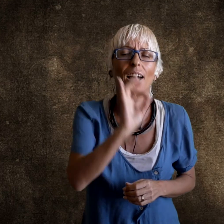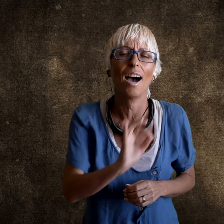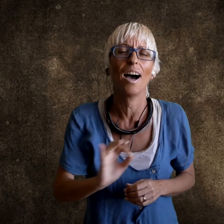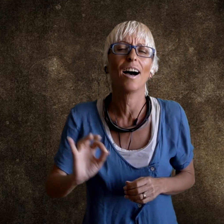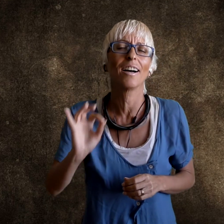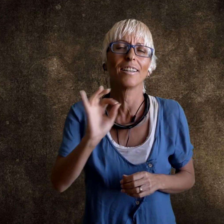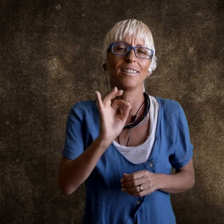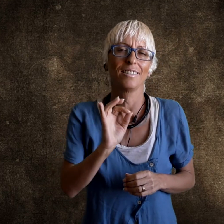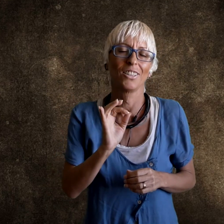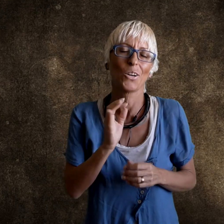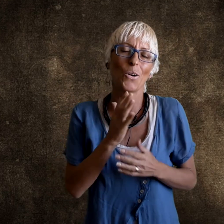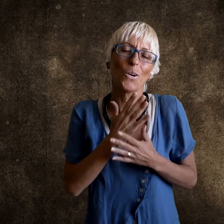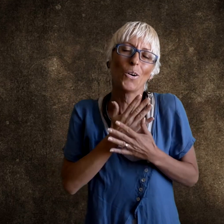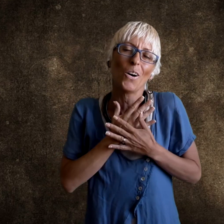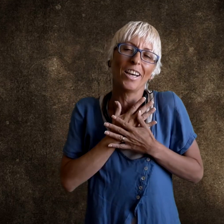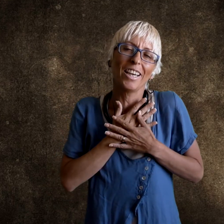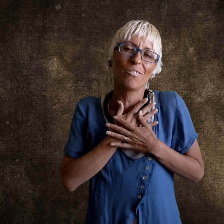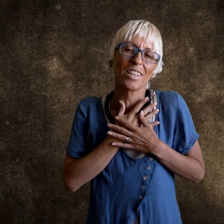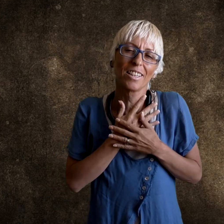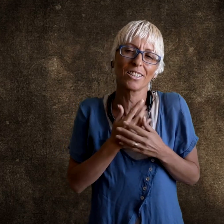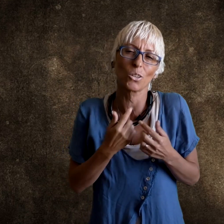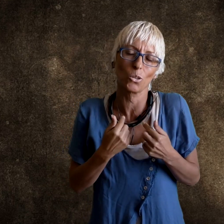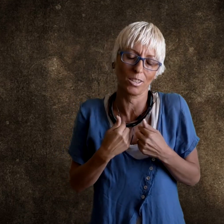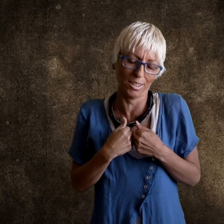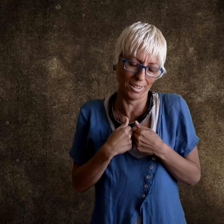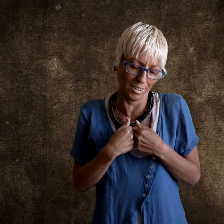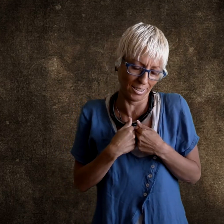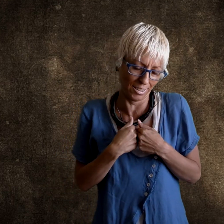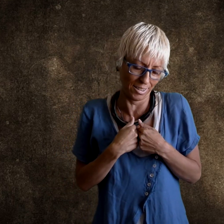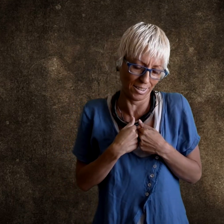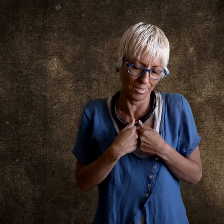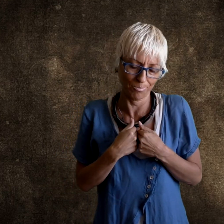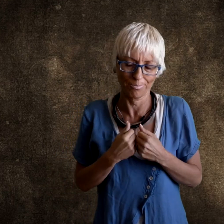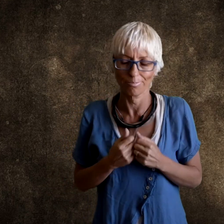still love me